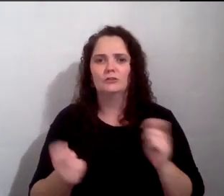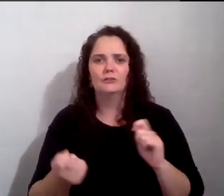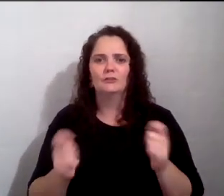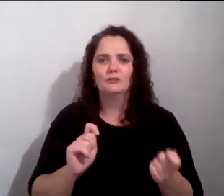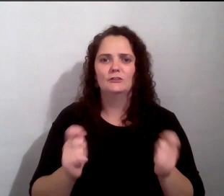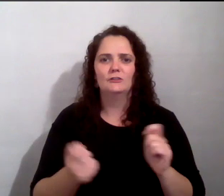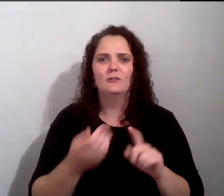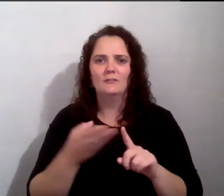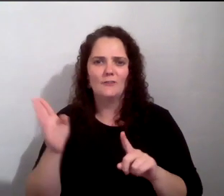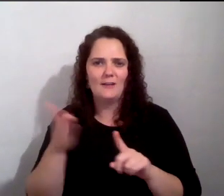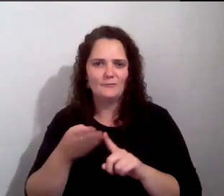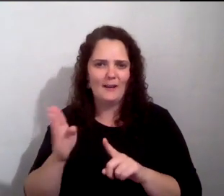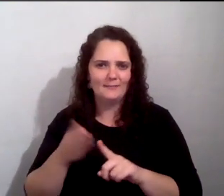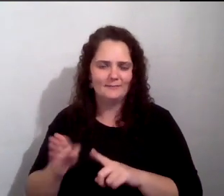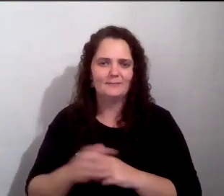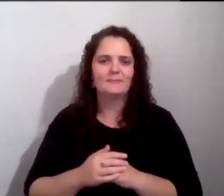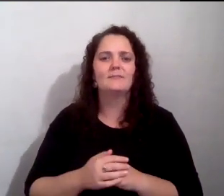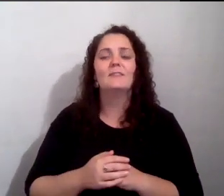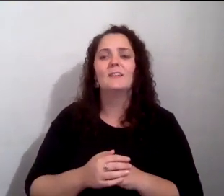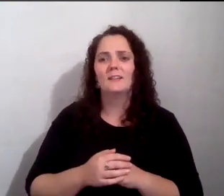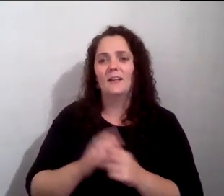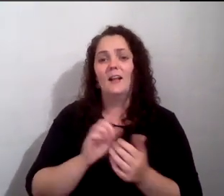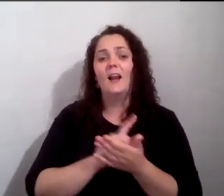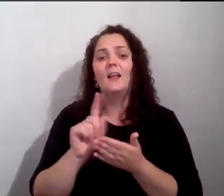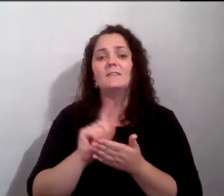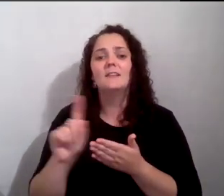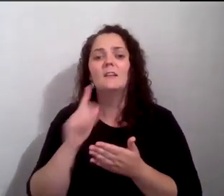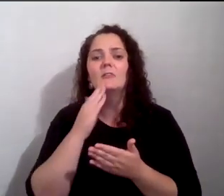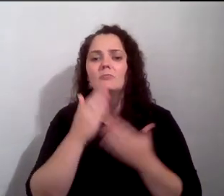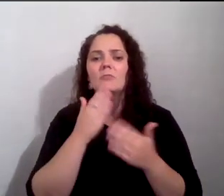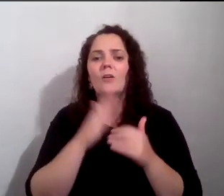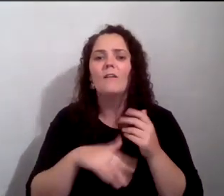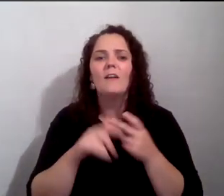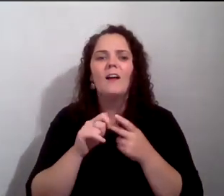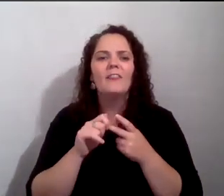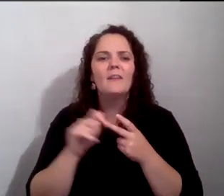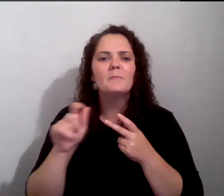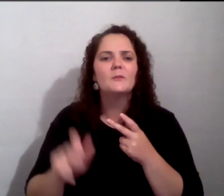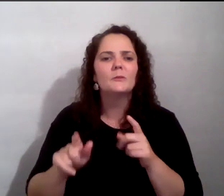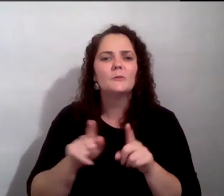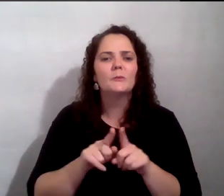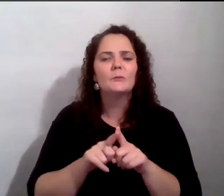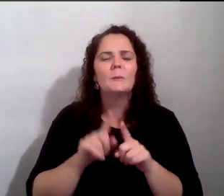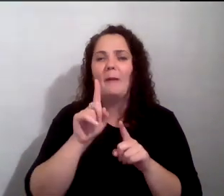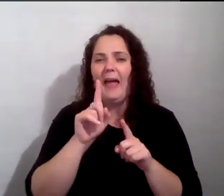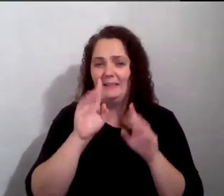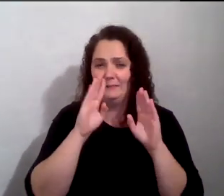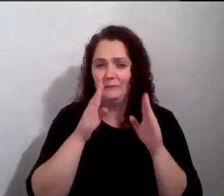also I wanted to point towards Ian Fairweather who for a period between late 50s and early 60s entered a period of